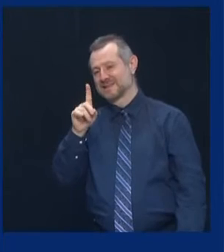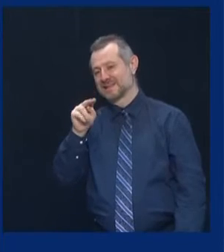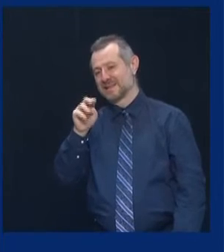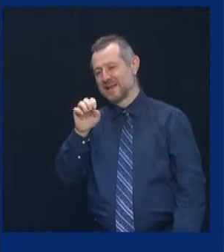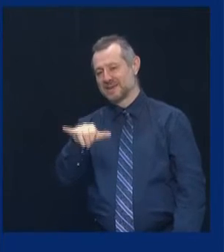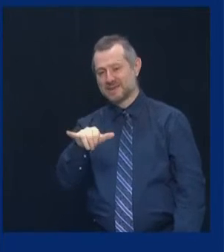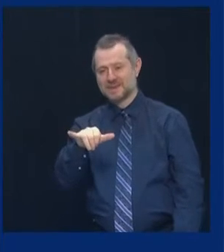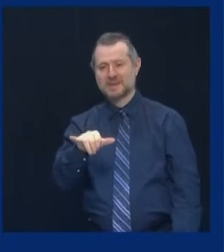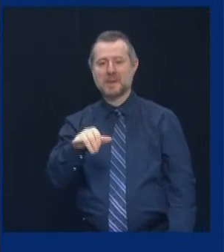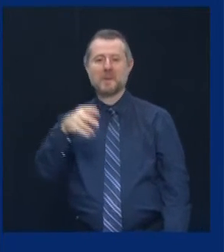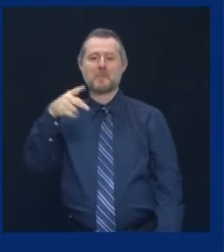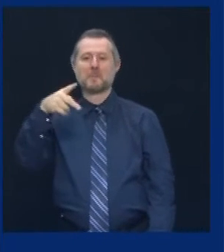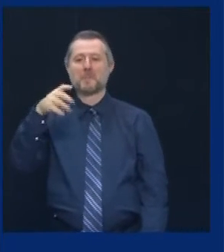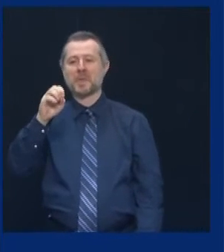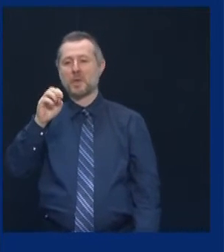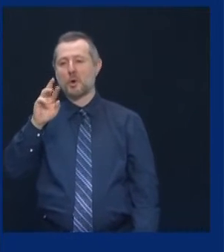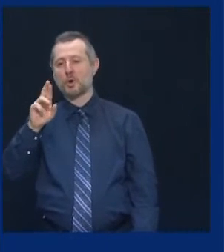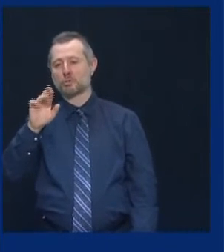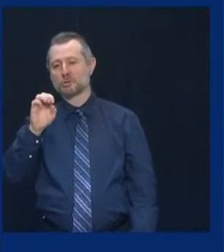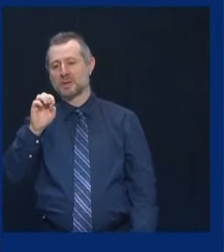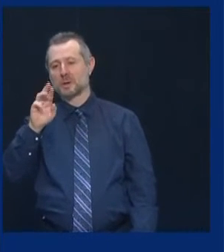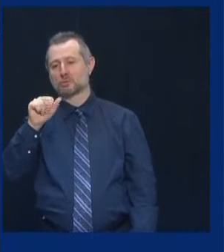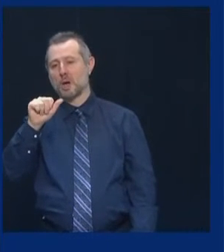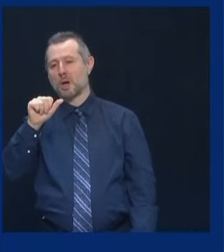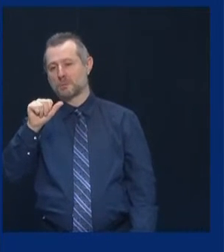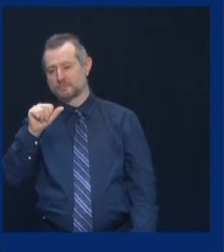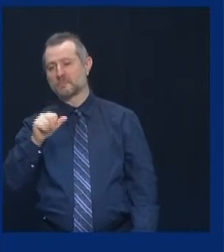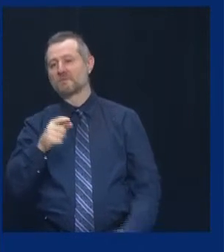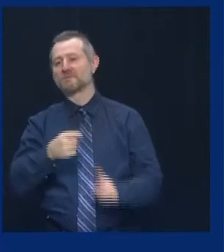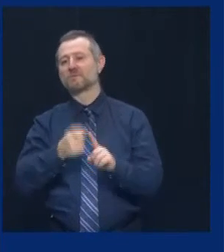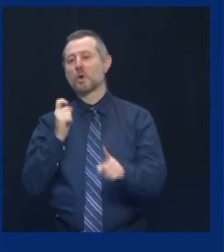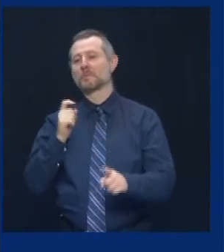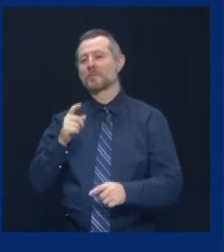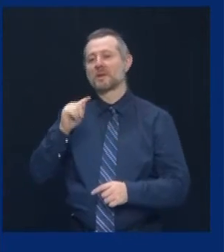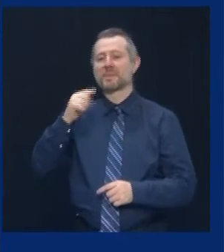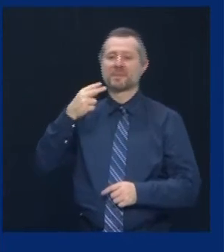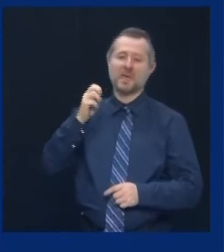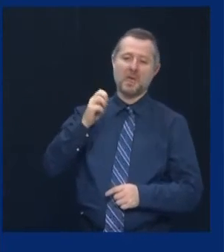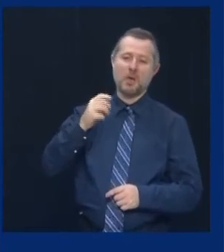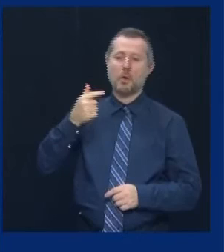GOVERNOR, YOUR NEXT QUESTION